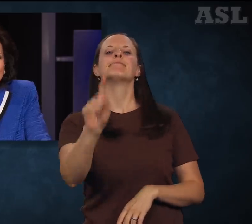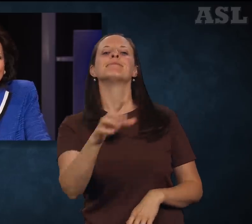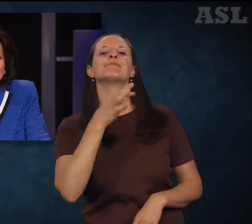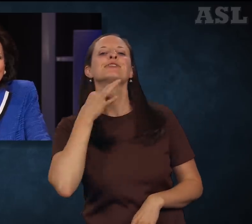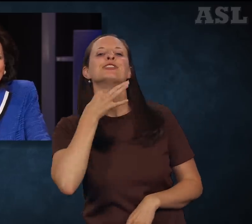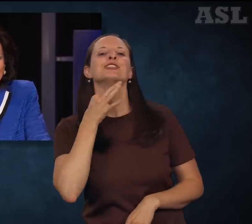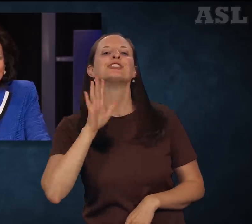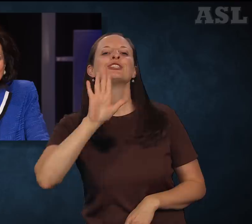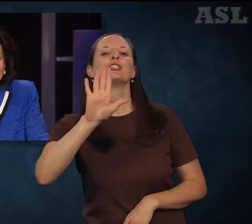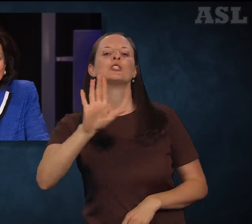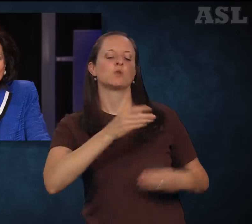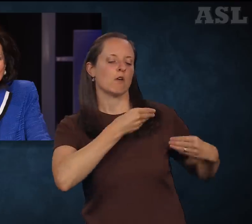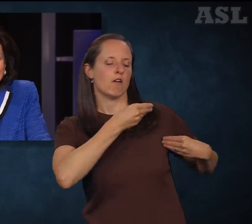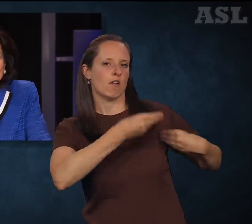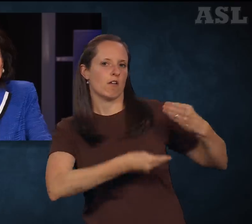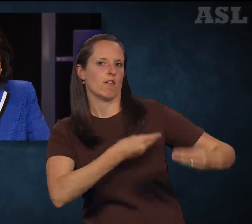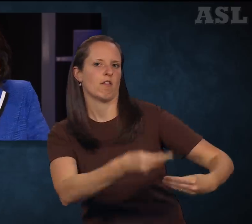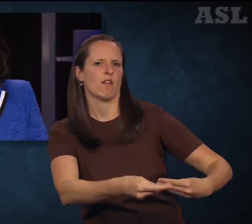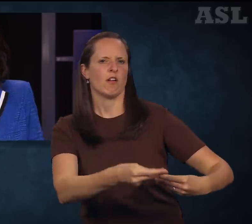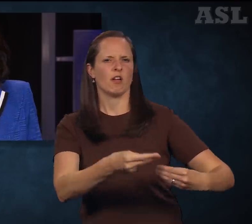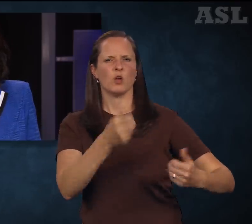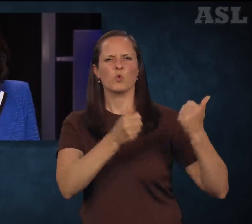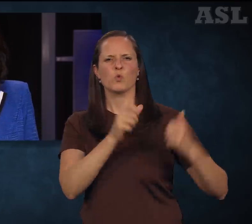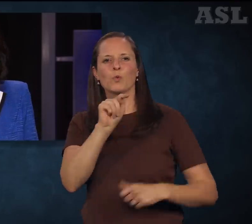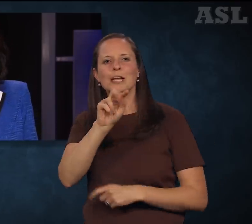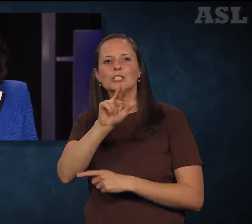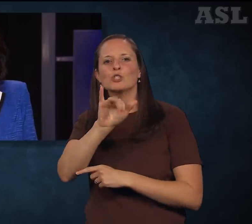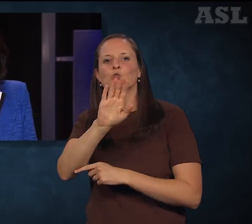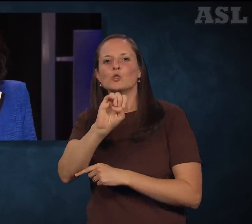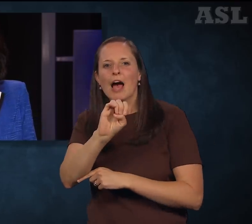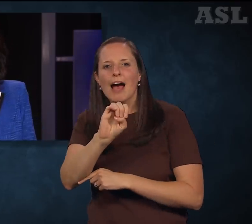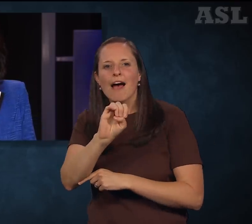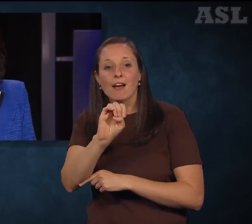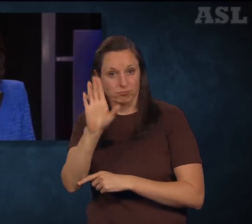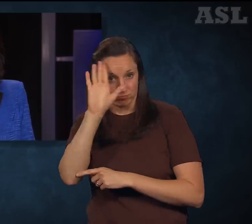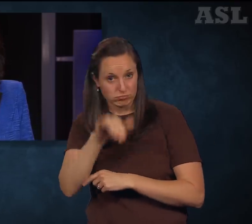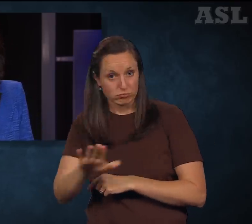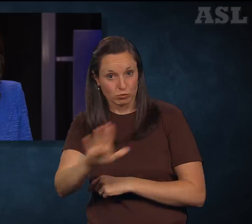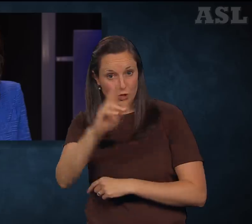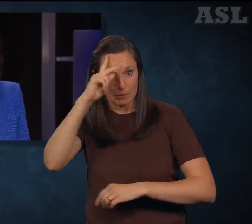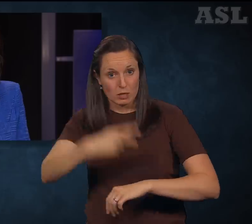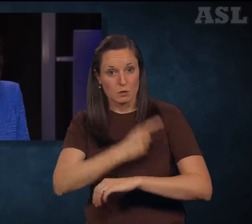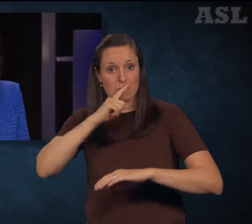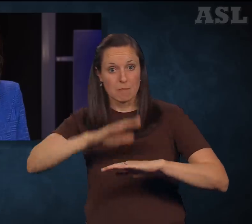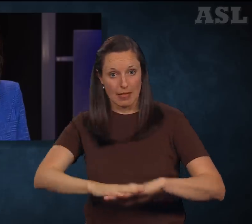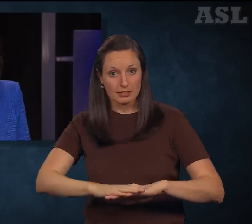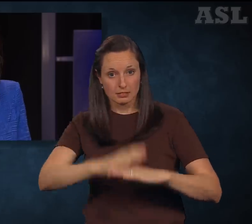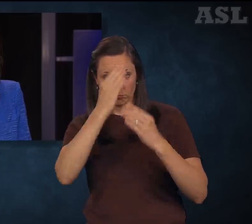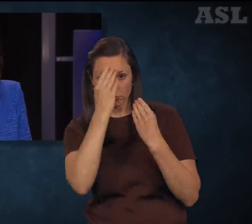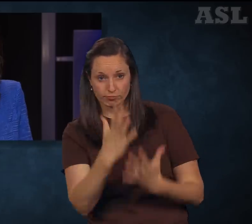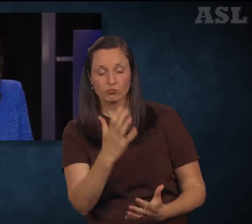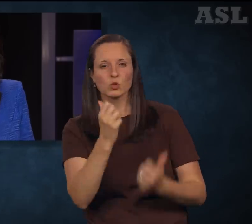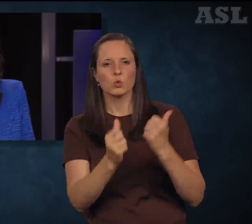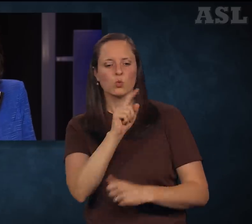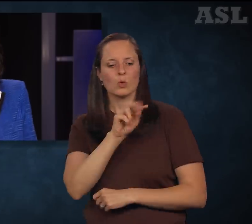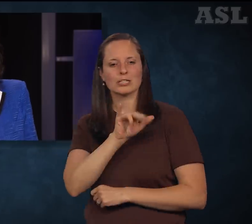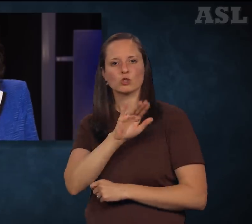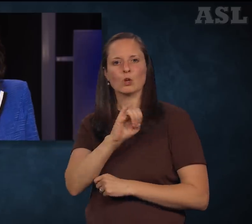"I'D LIKE TO GET